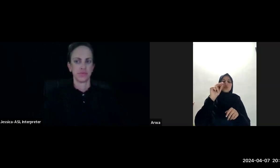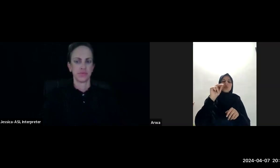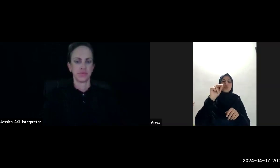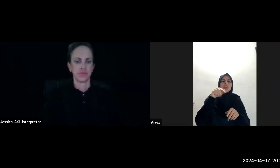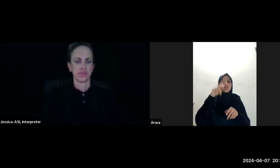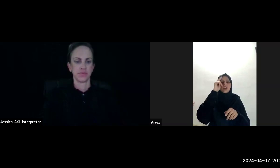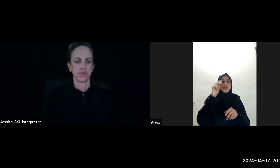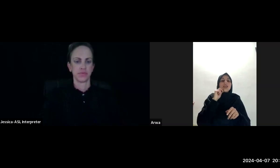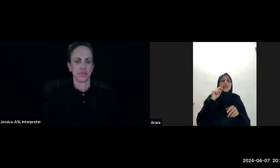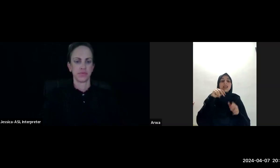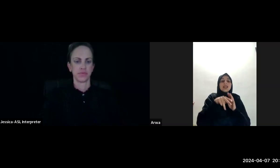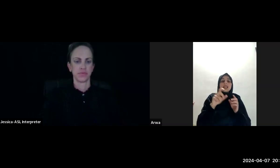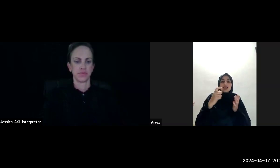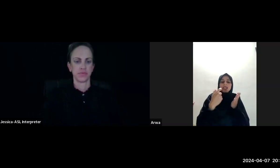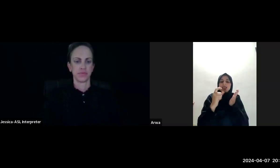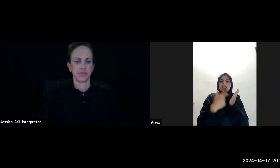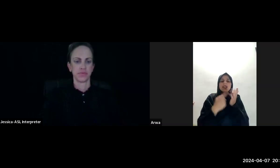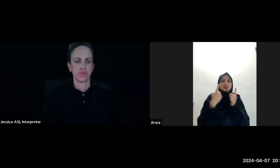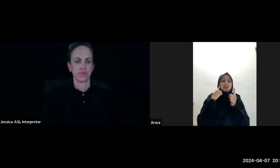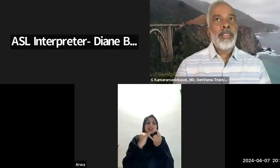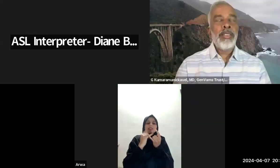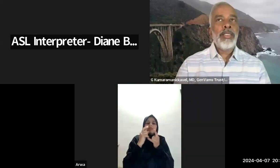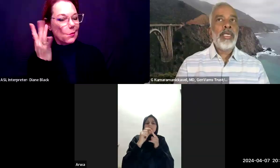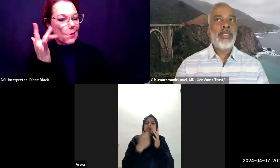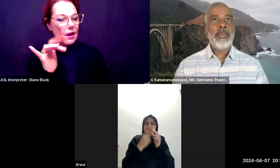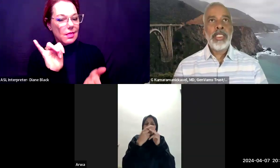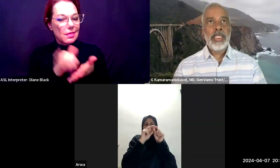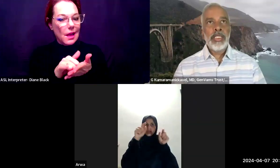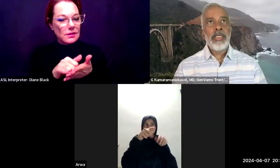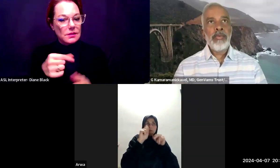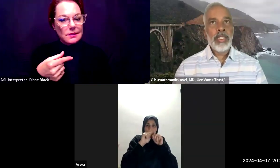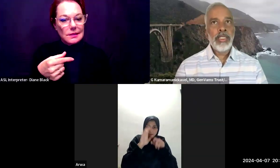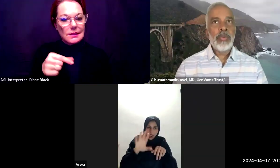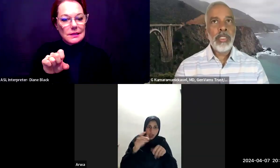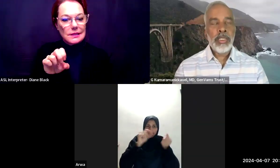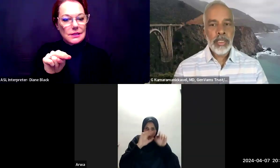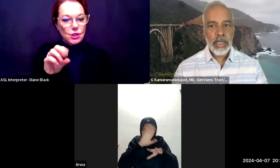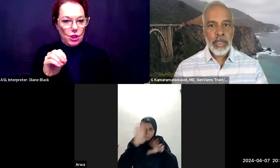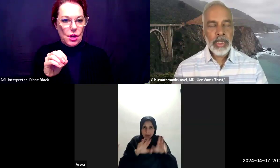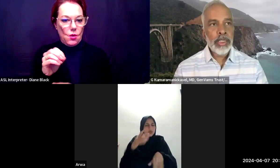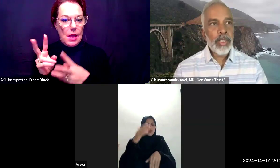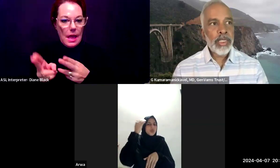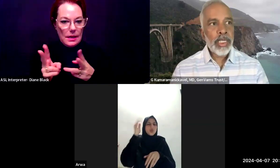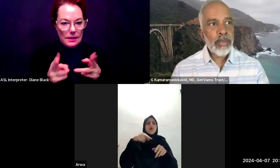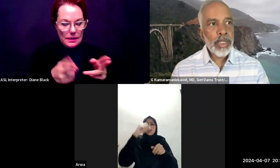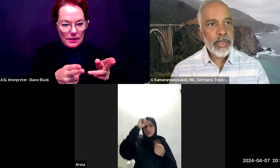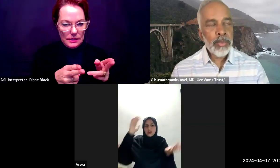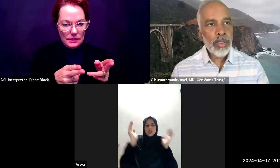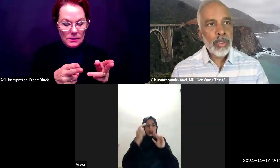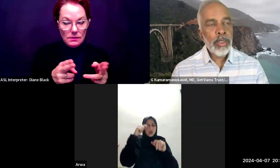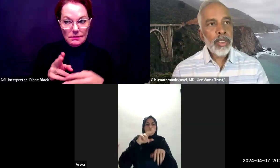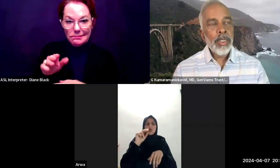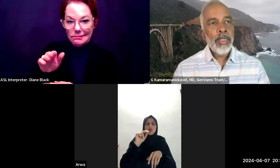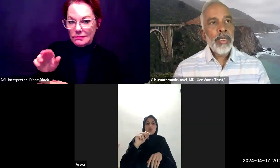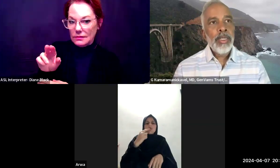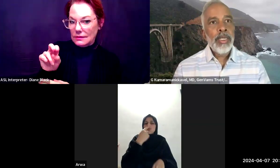basically genome editing. uh I don't think anywhere in the world, Nancy might correct me if I'm wrong,